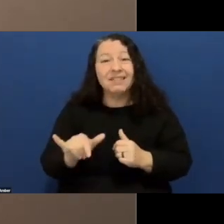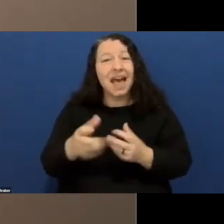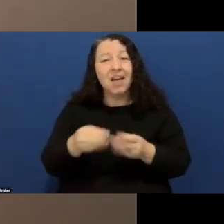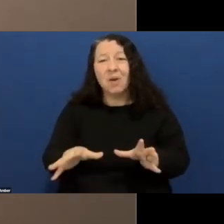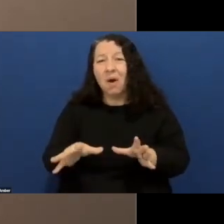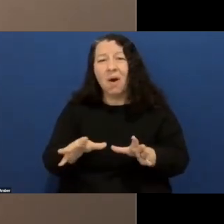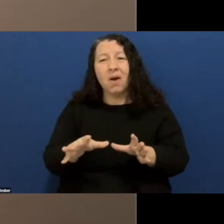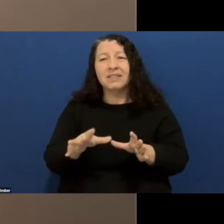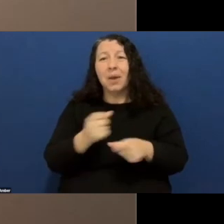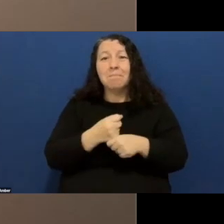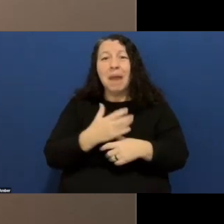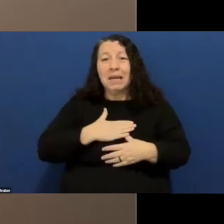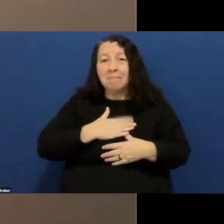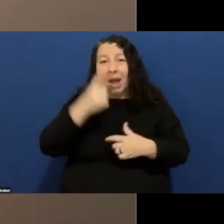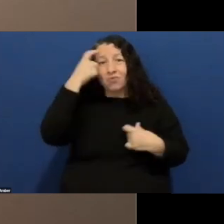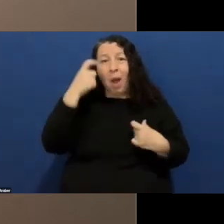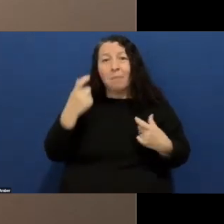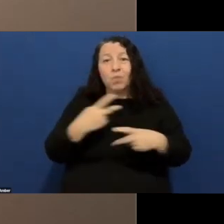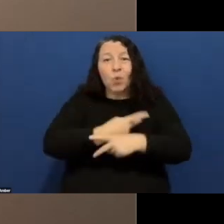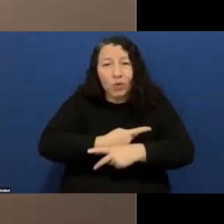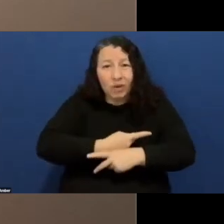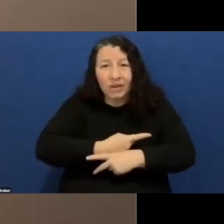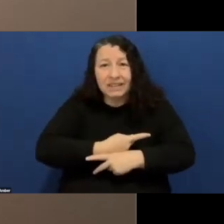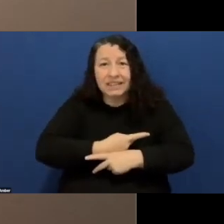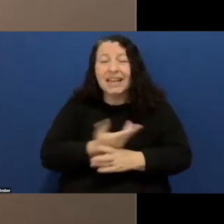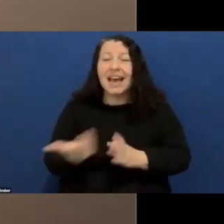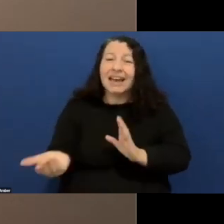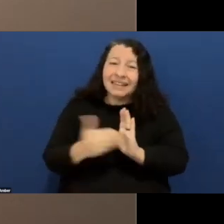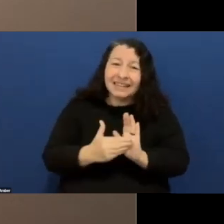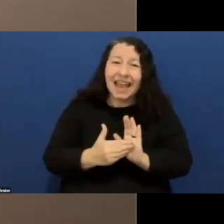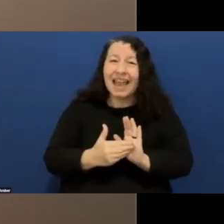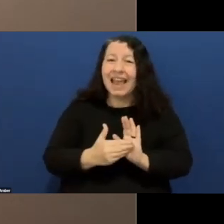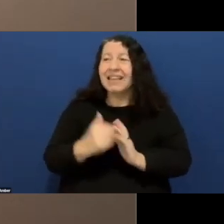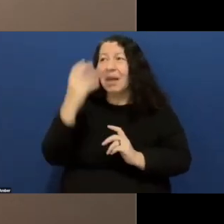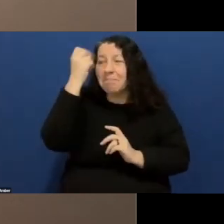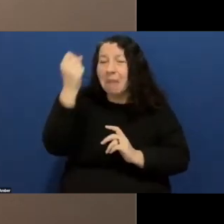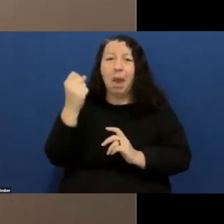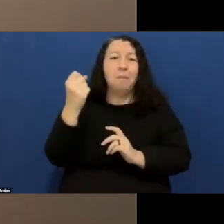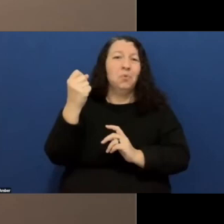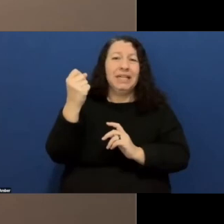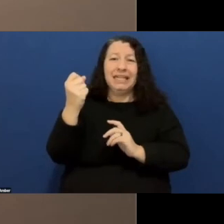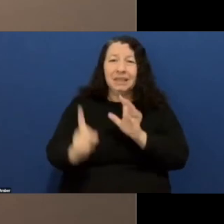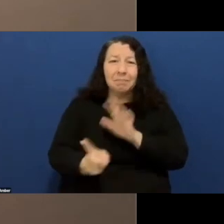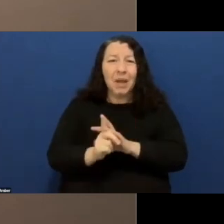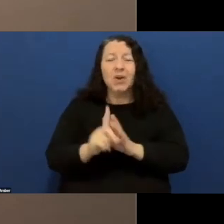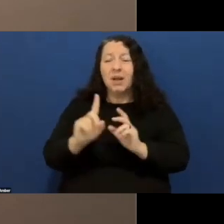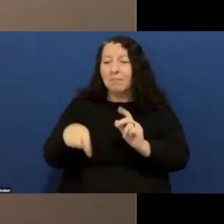This loss compounded my already existing trauma. I was tormented, once again with memories